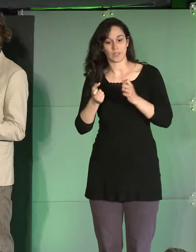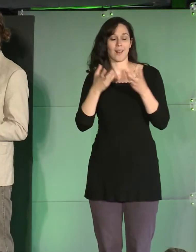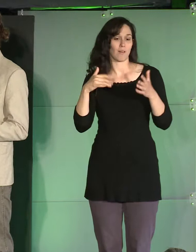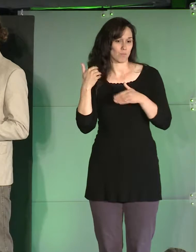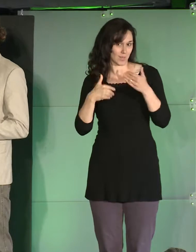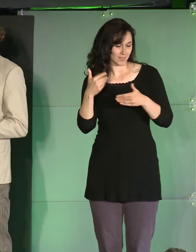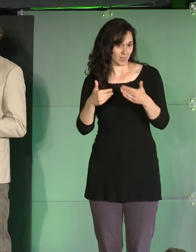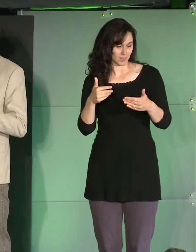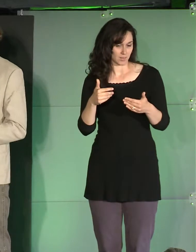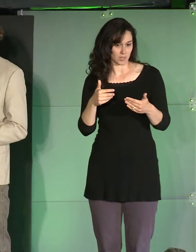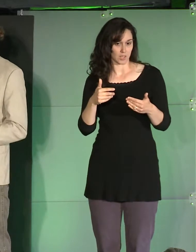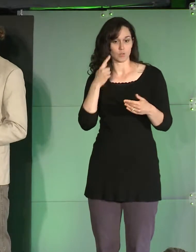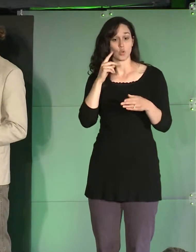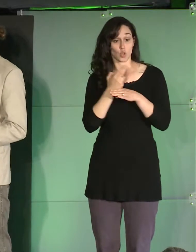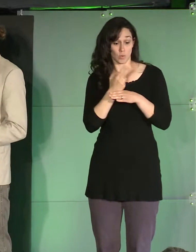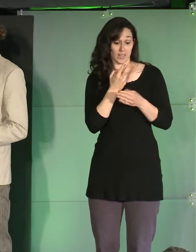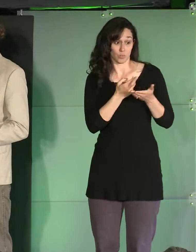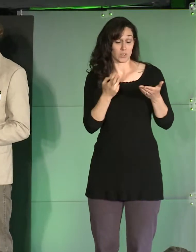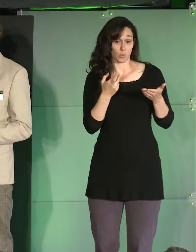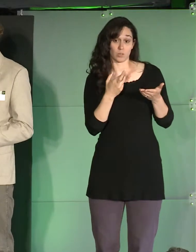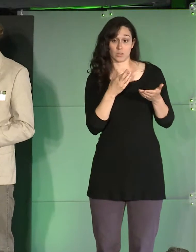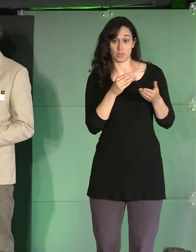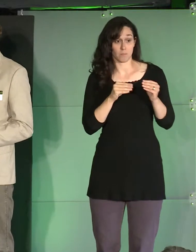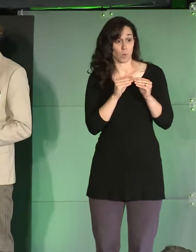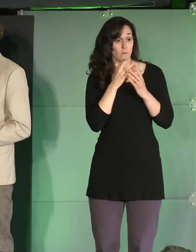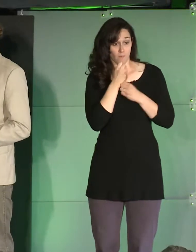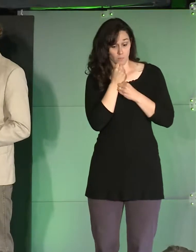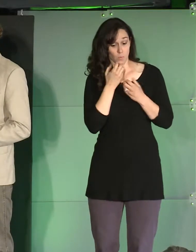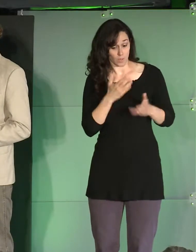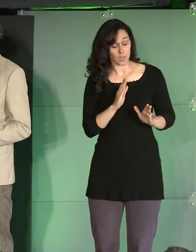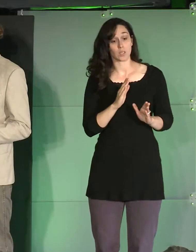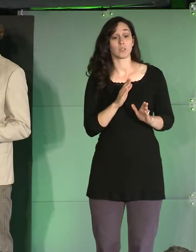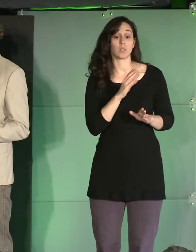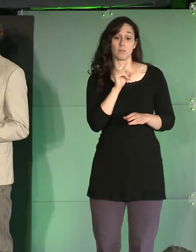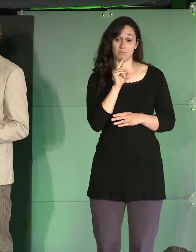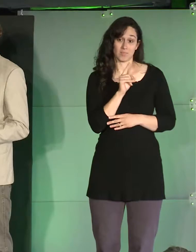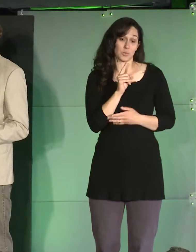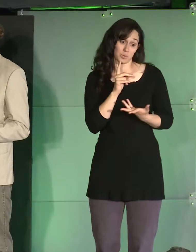to utilize the resources in more valuable ways, and essentially turn all of their farms